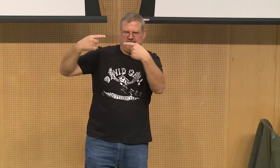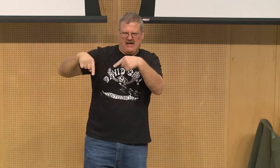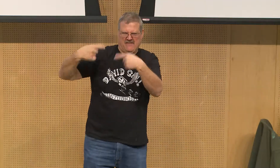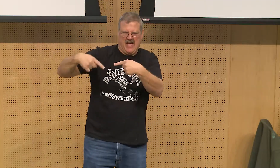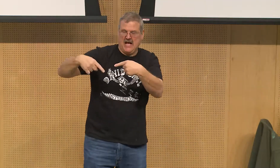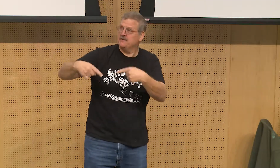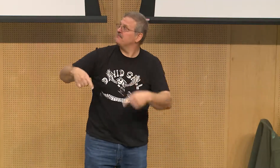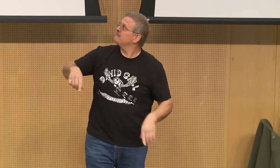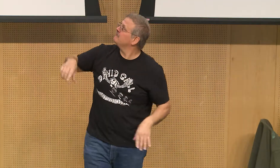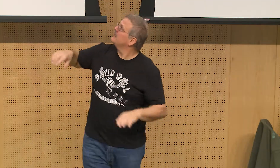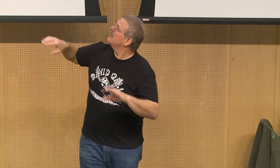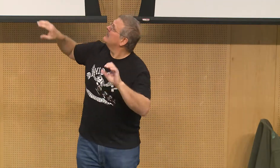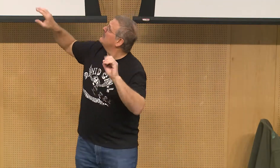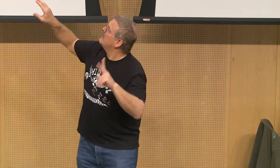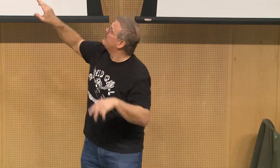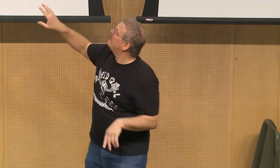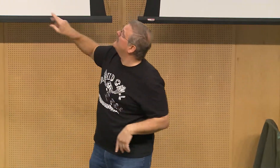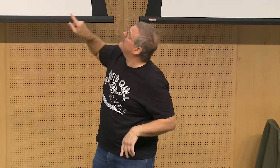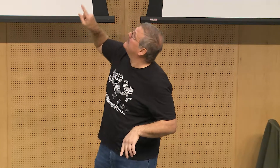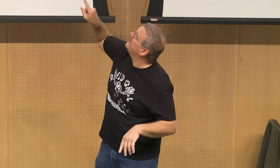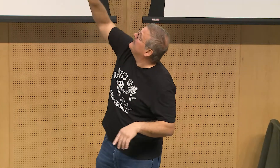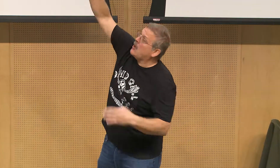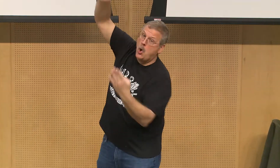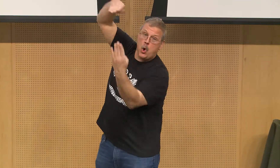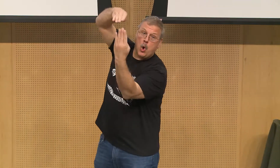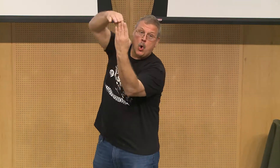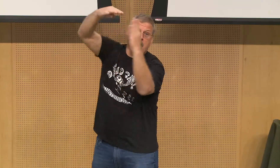and sign language and oralism are still fighting today.